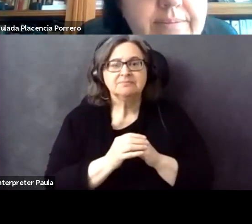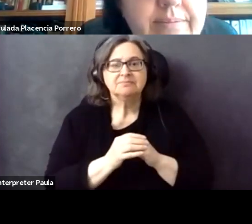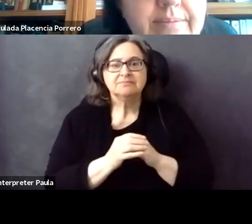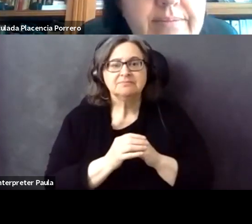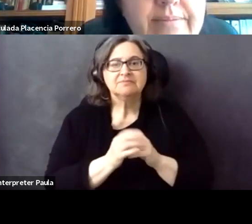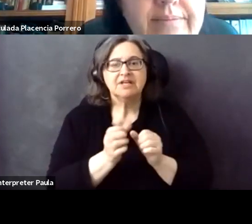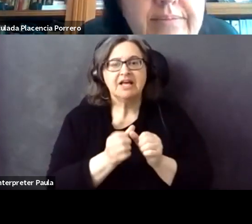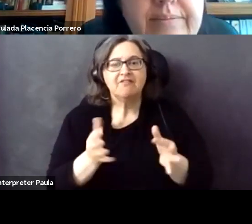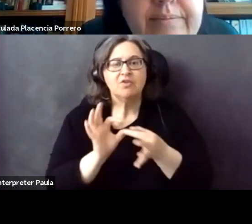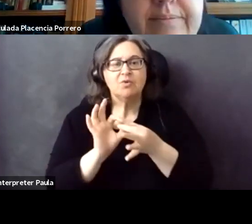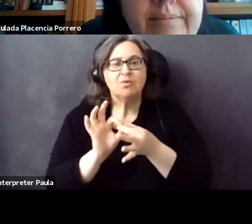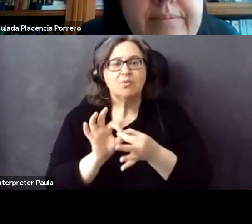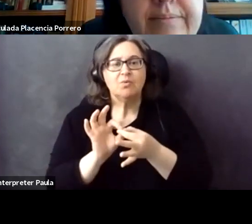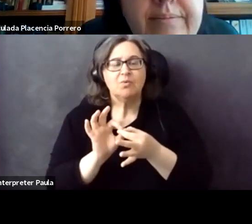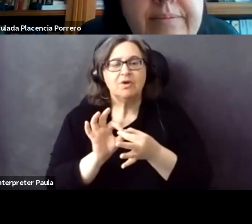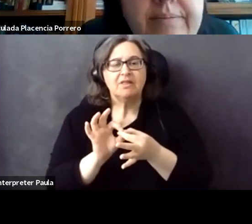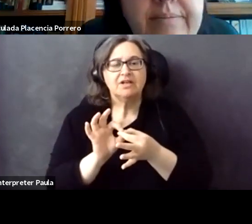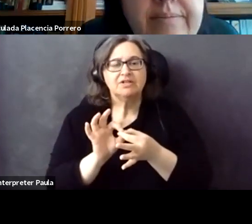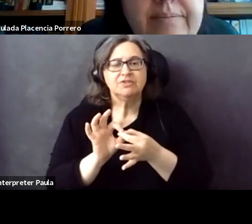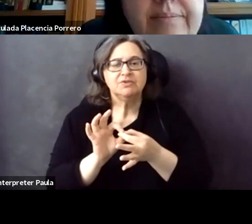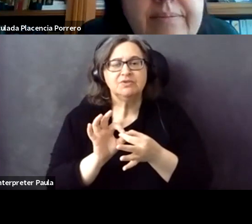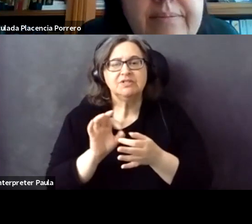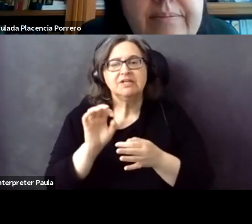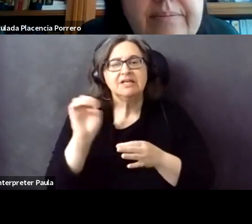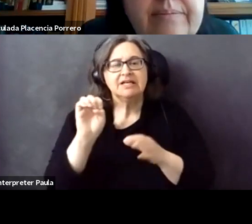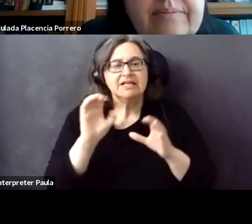of course, the topic of today's meeting or